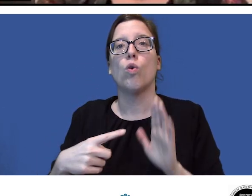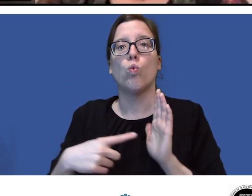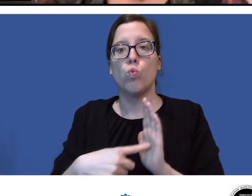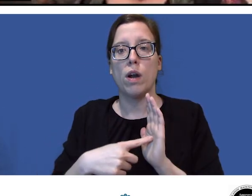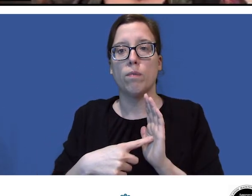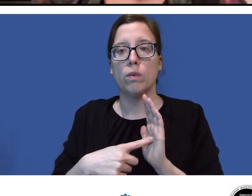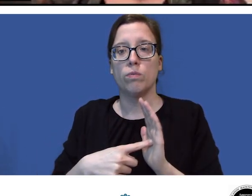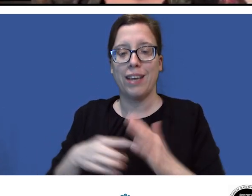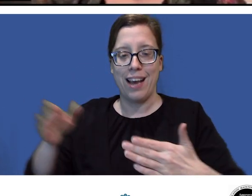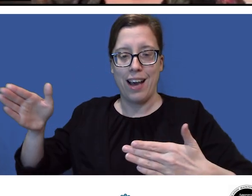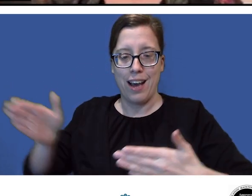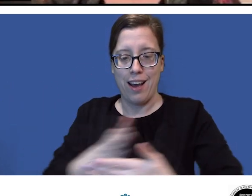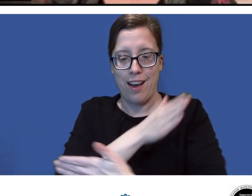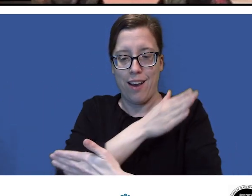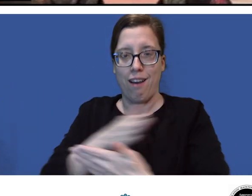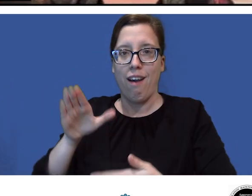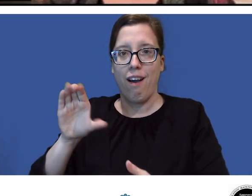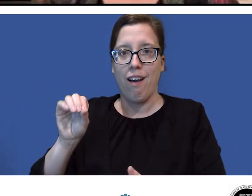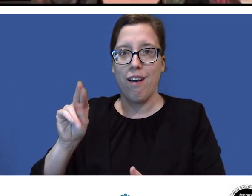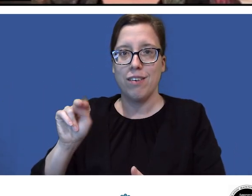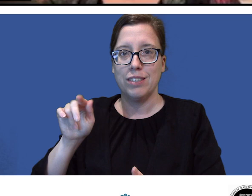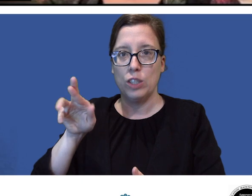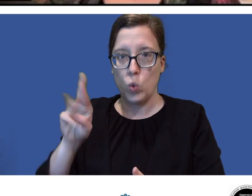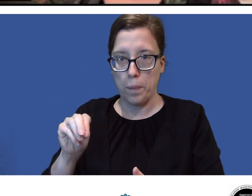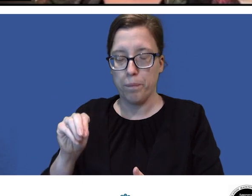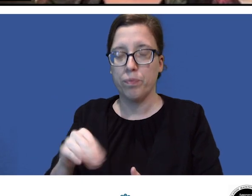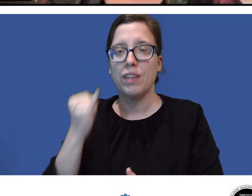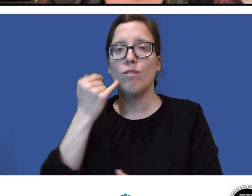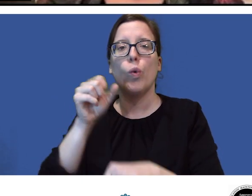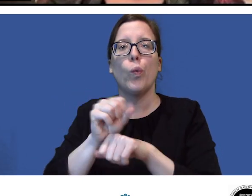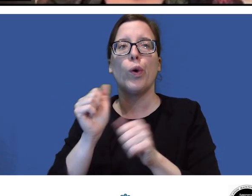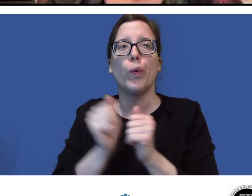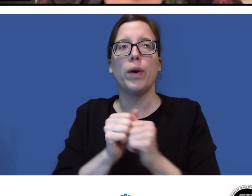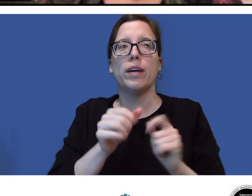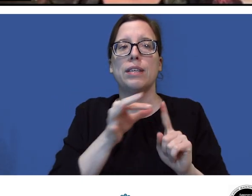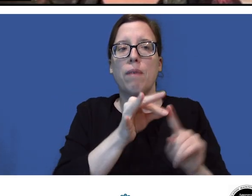they have a variety of Special Ed services, you probably hear about autism